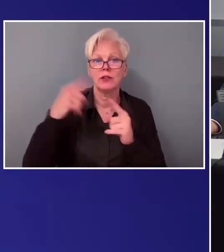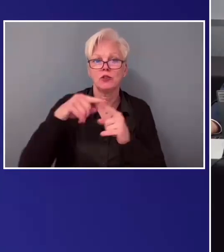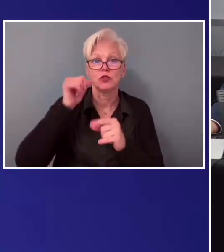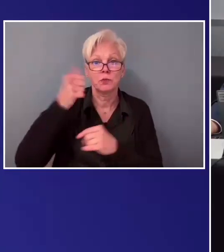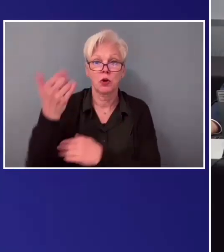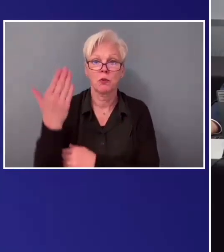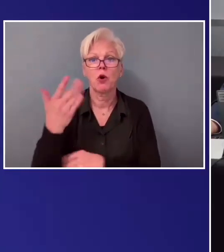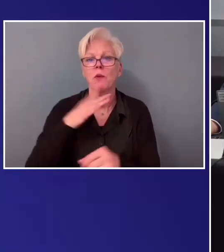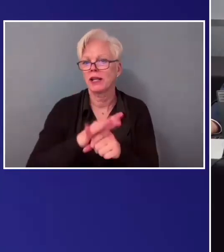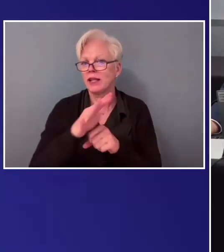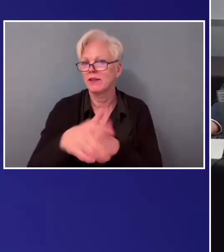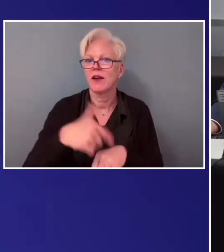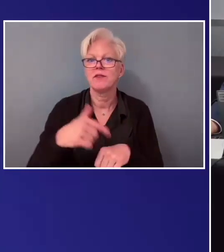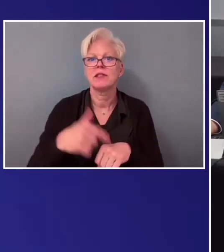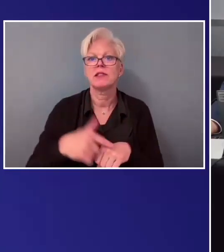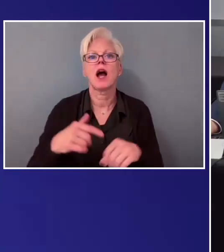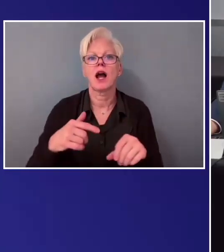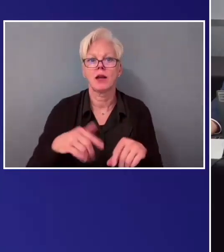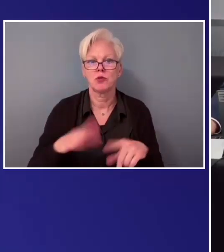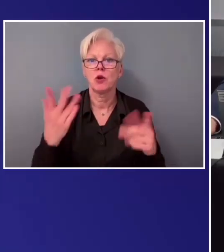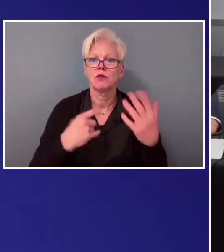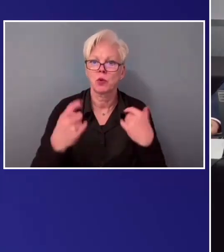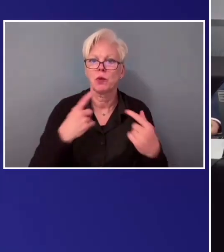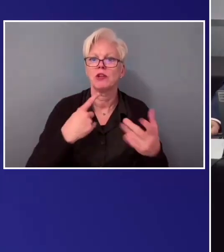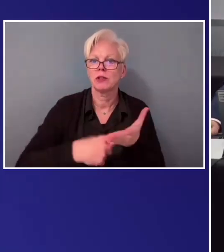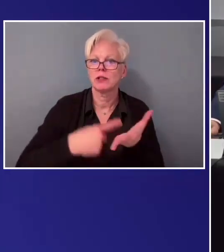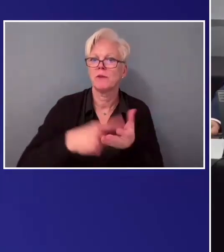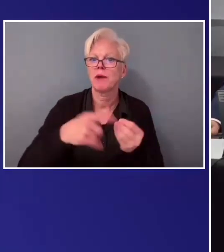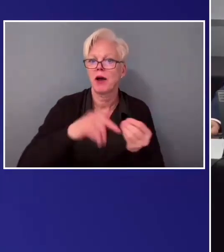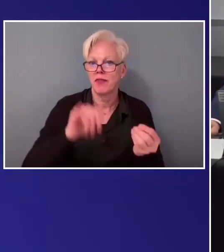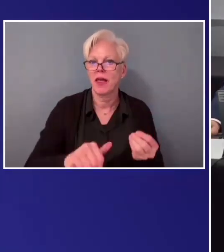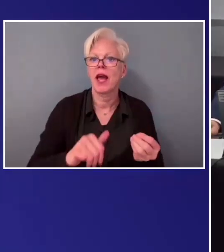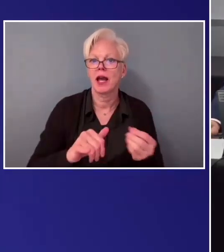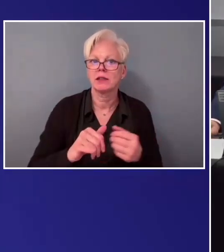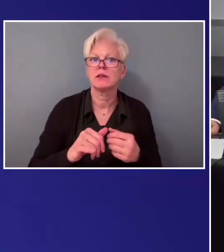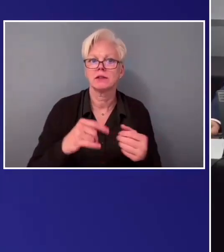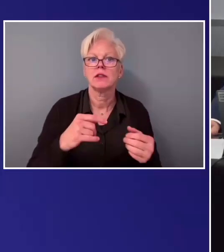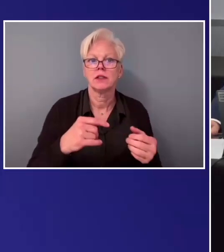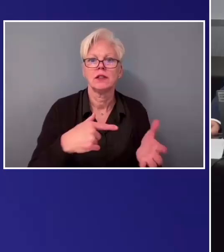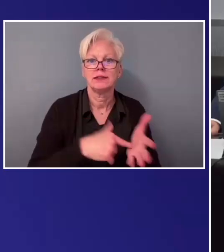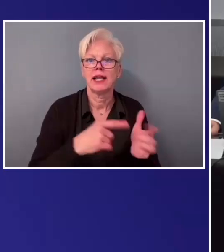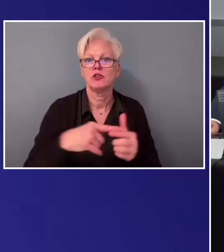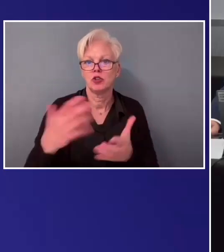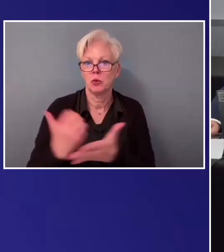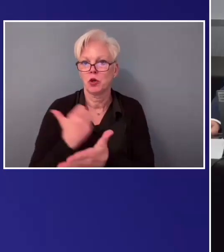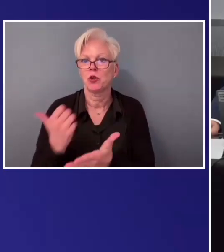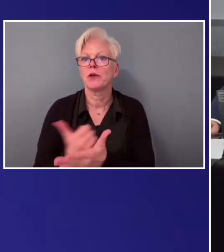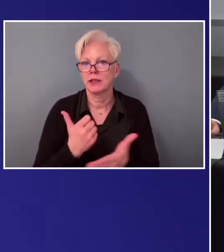ample time for, for questions and discussion about debt-to-earnings. The other thing I wanted to mention is that